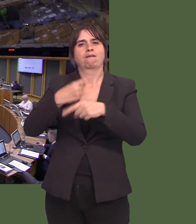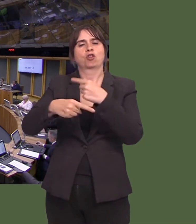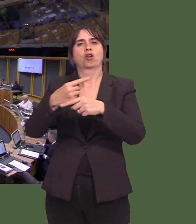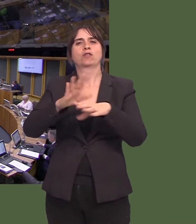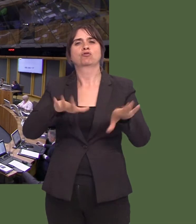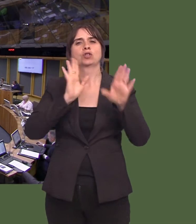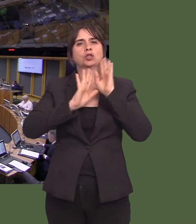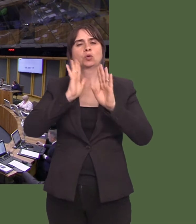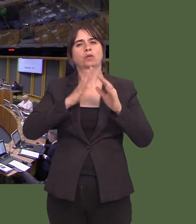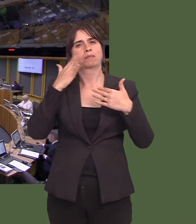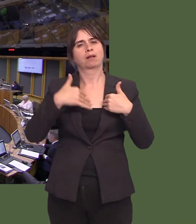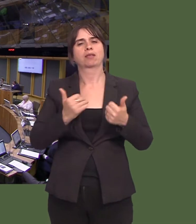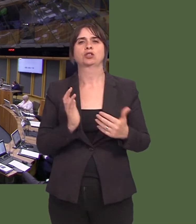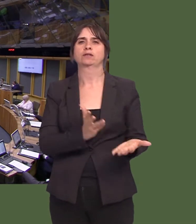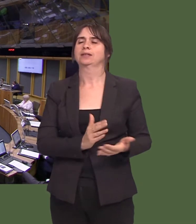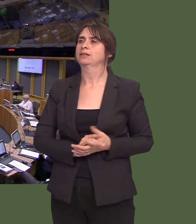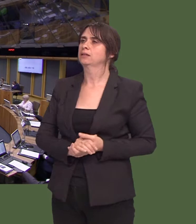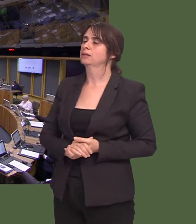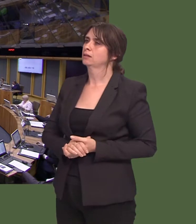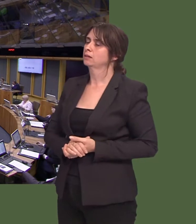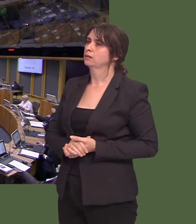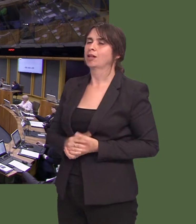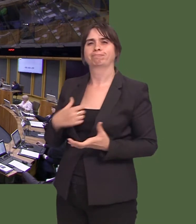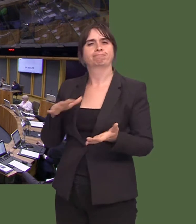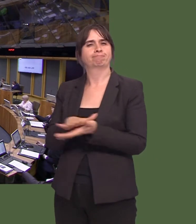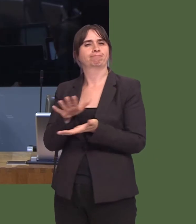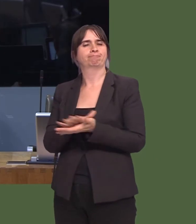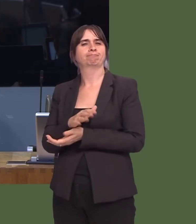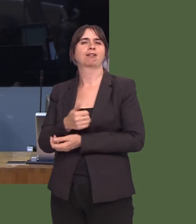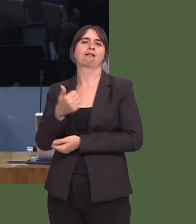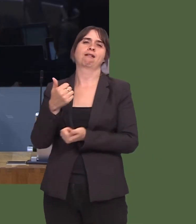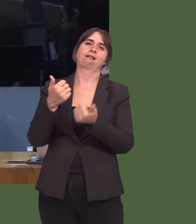Rhun ap Iorwerth: I was particularly pleased some weeks ago to have a conversation with